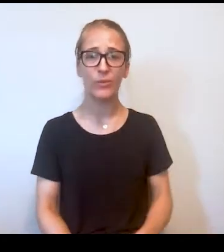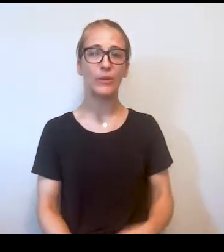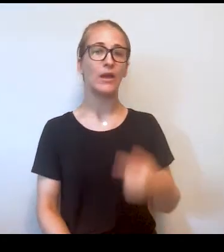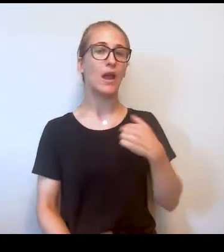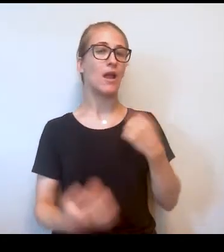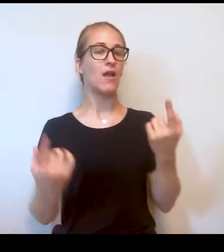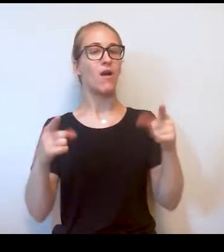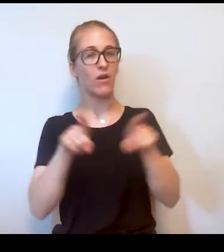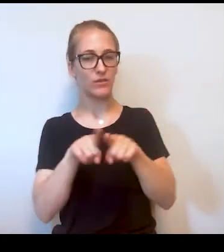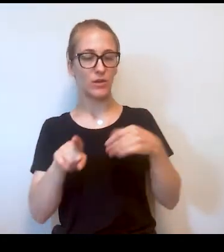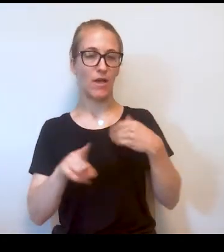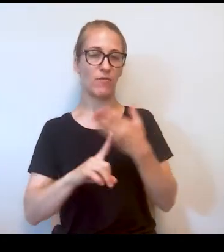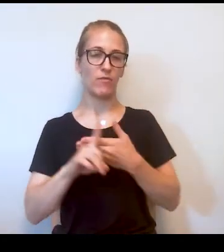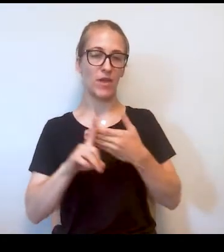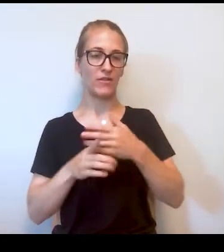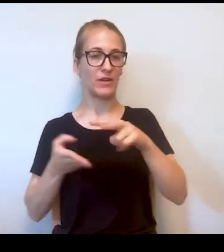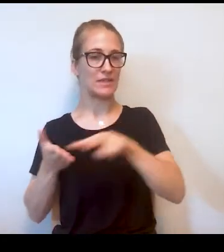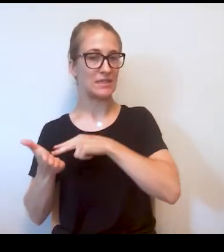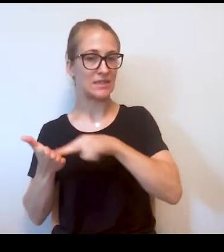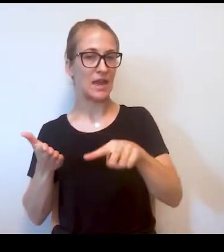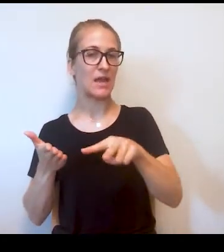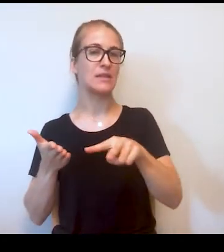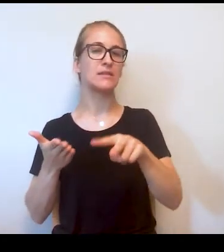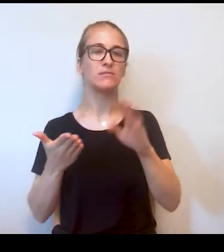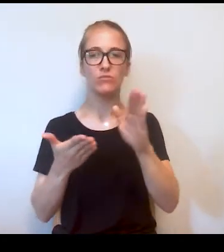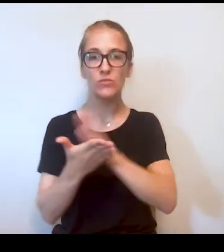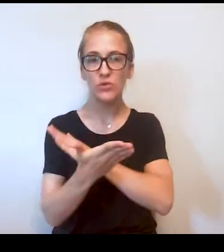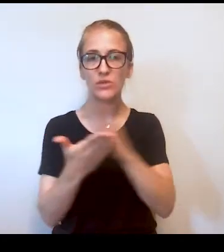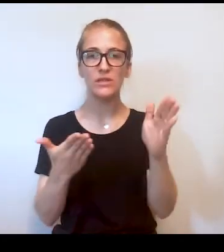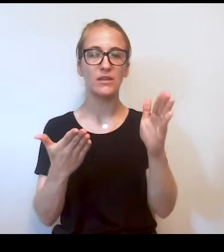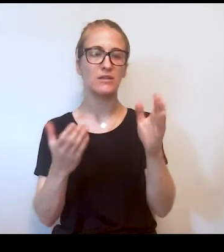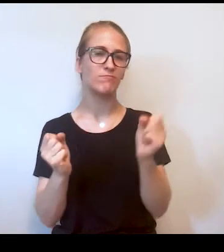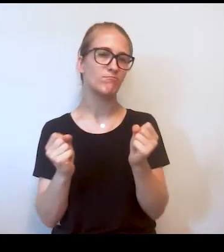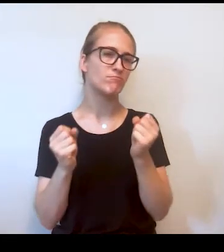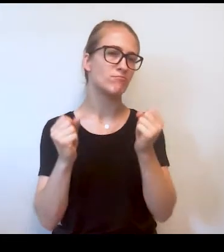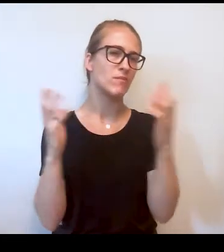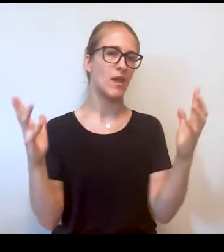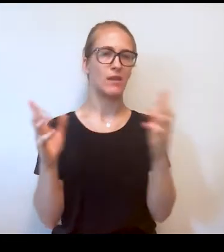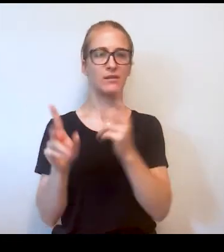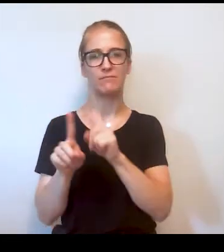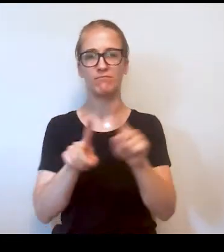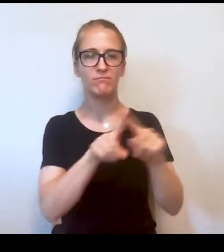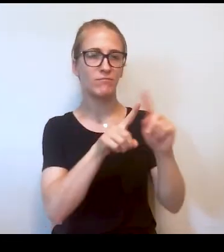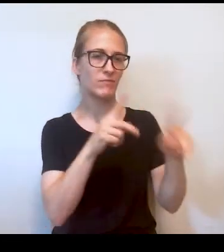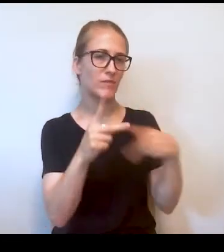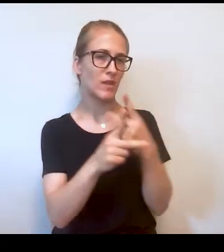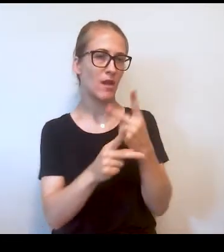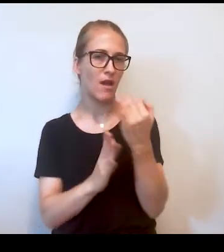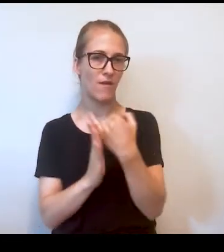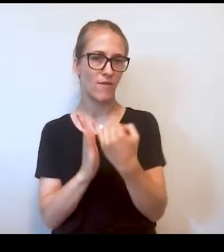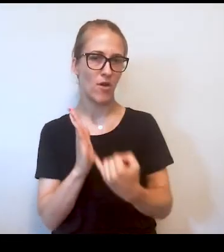I've also a background in dance, as well as music and lots of different kinds of art.